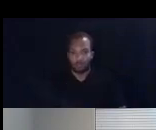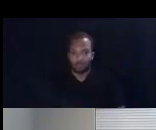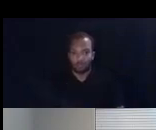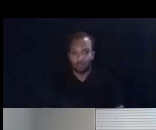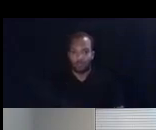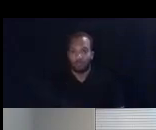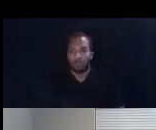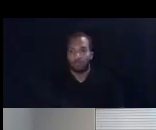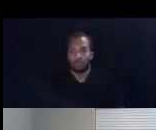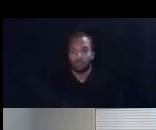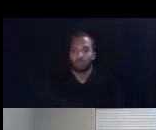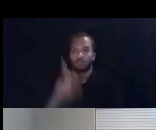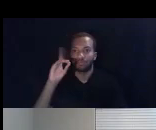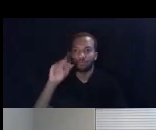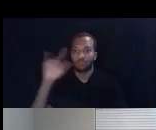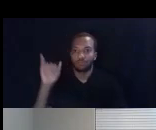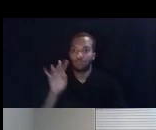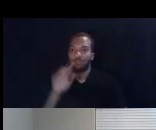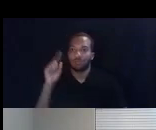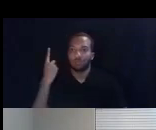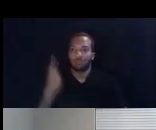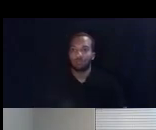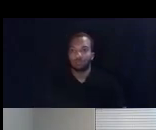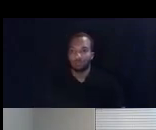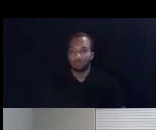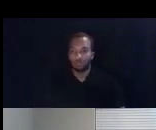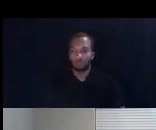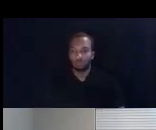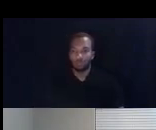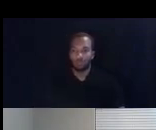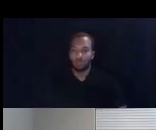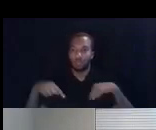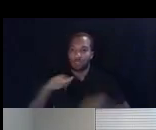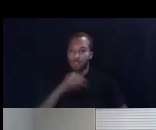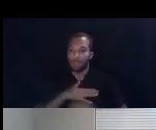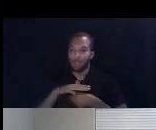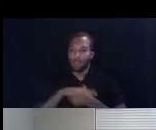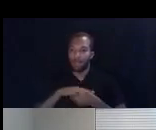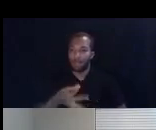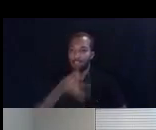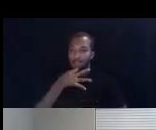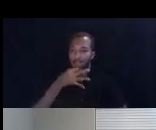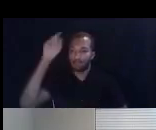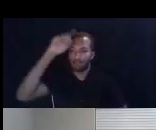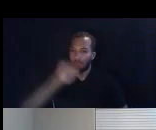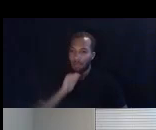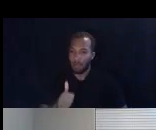I'll just go first because this is not my area of expertise, and I wanna acknowledge that.